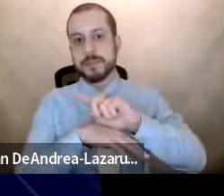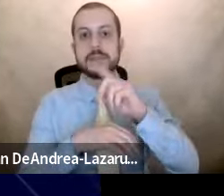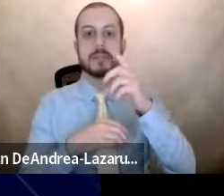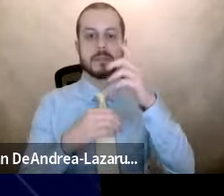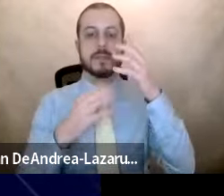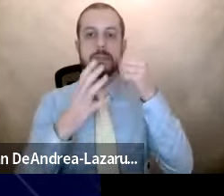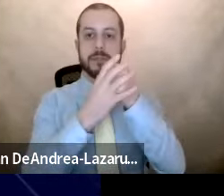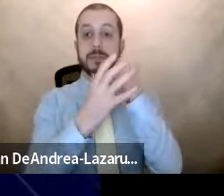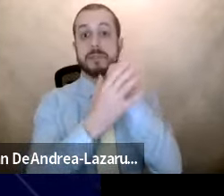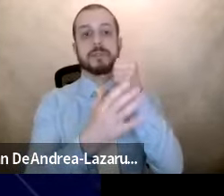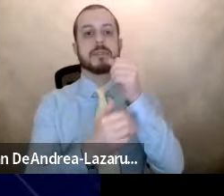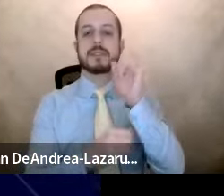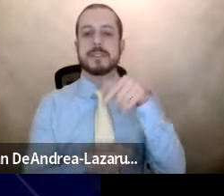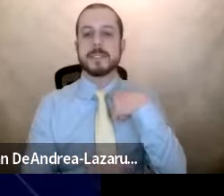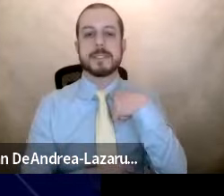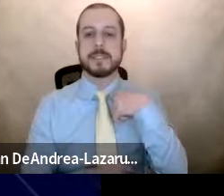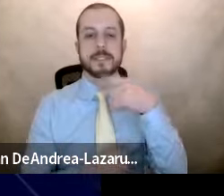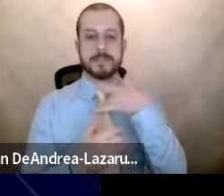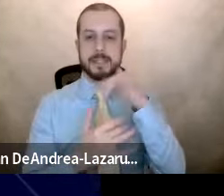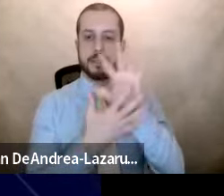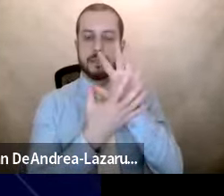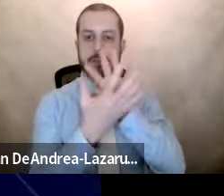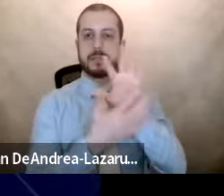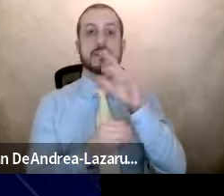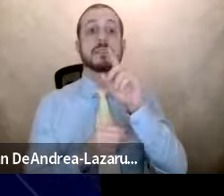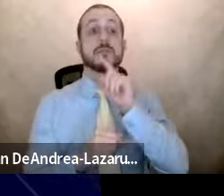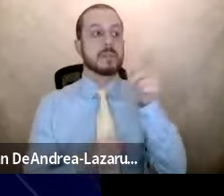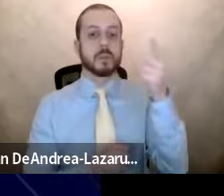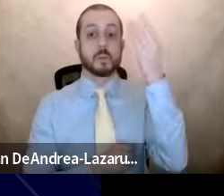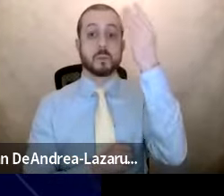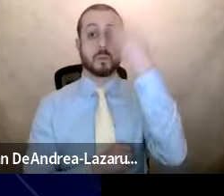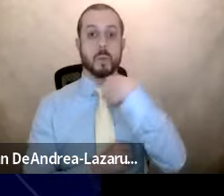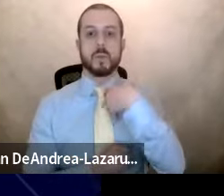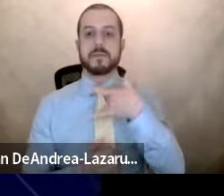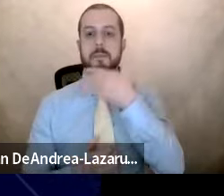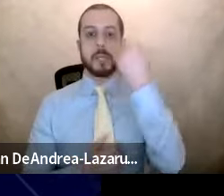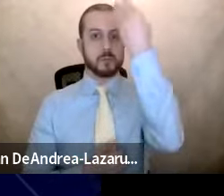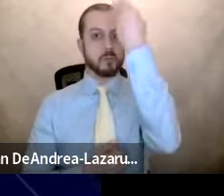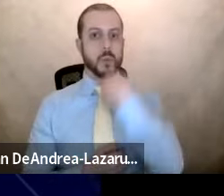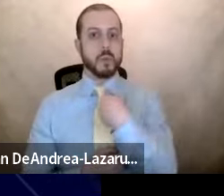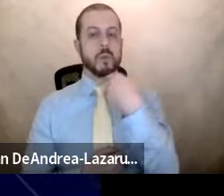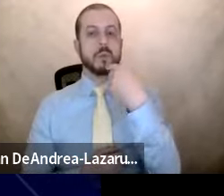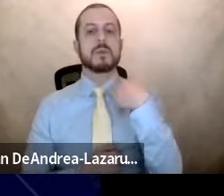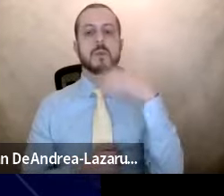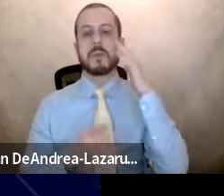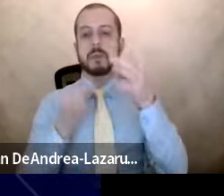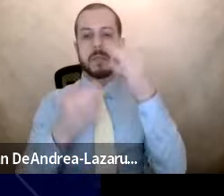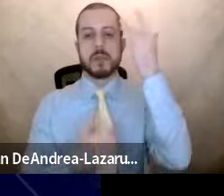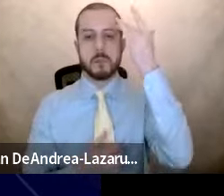So, this is how I sign stroke. Other people sign it this way. And that's not one that I really like, because it gives the same kind of meaning as concussion. It kind of looks like concussion.